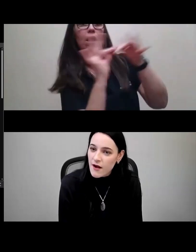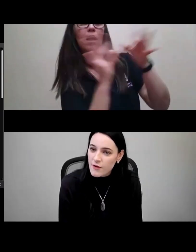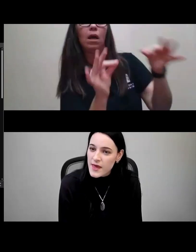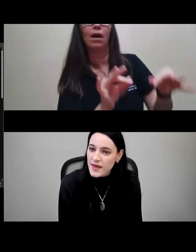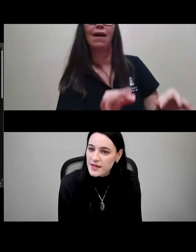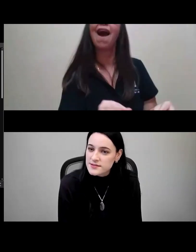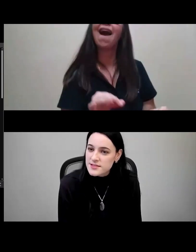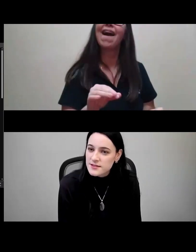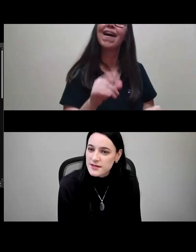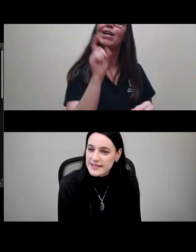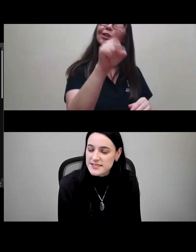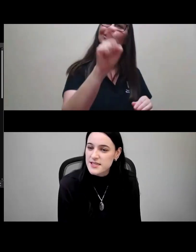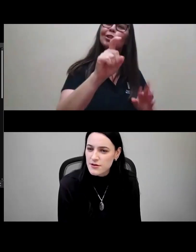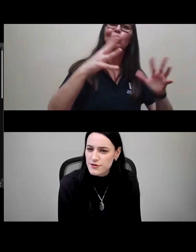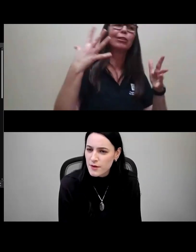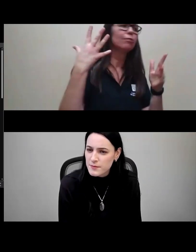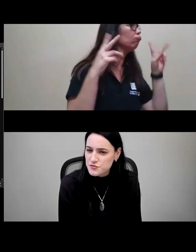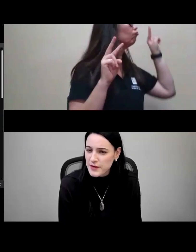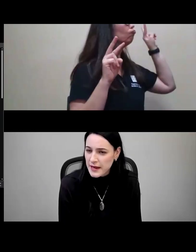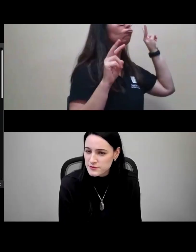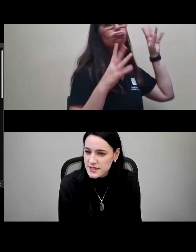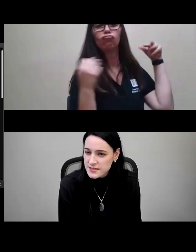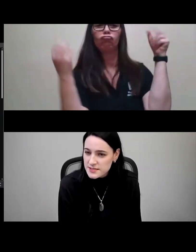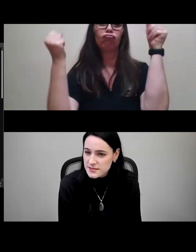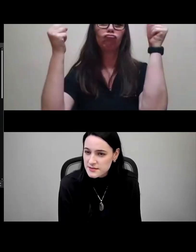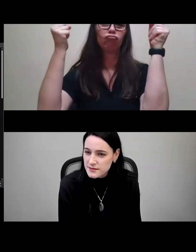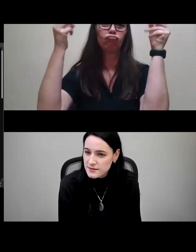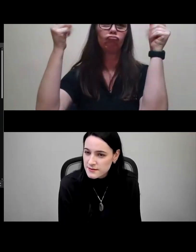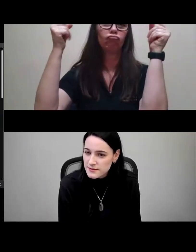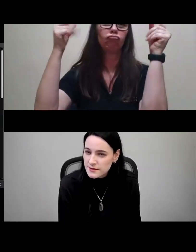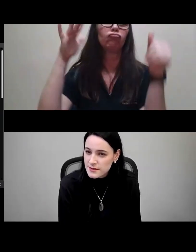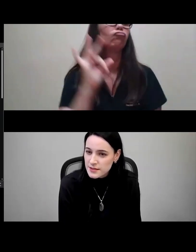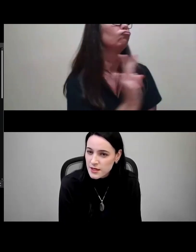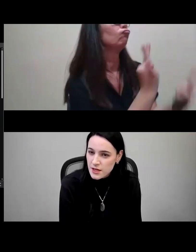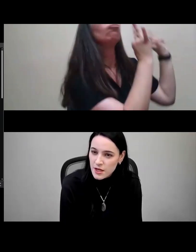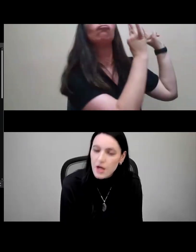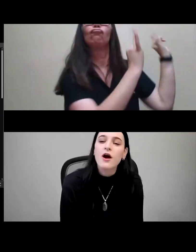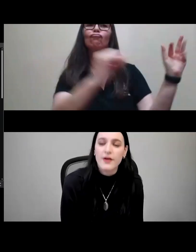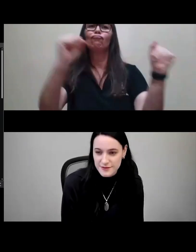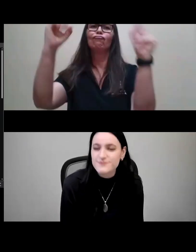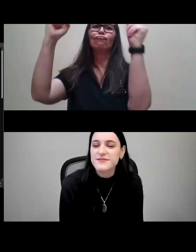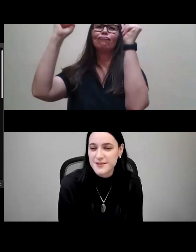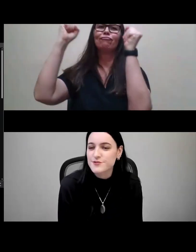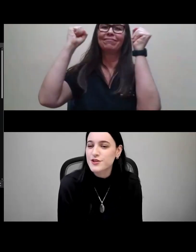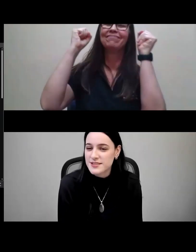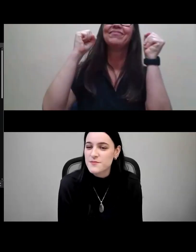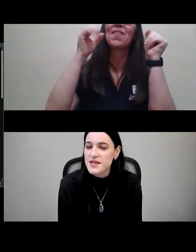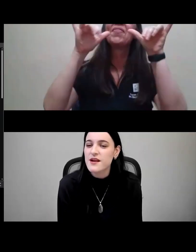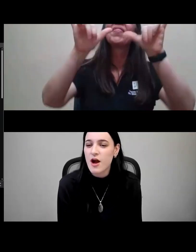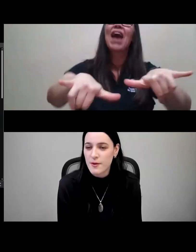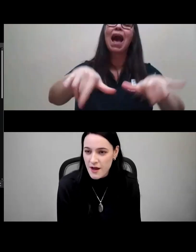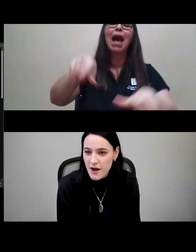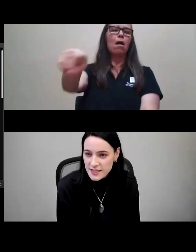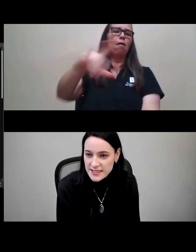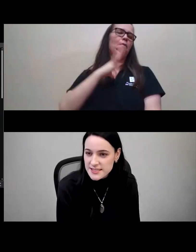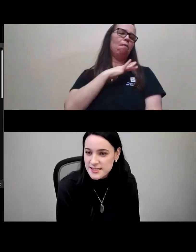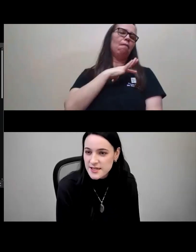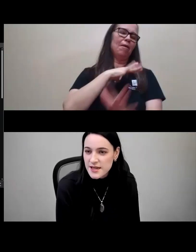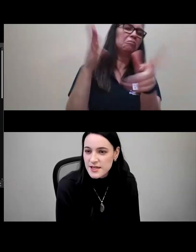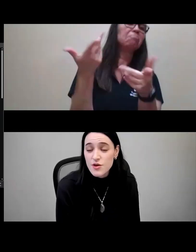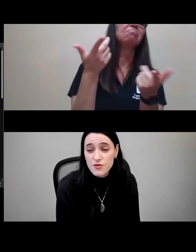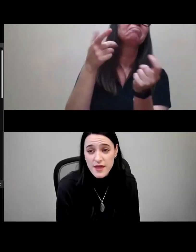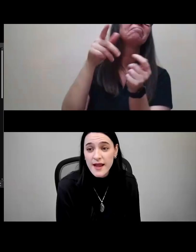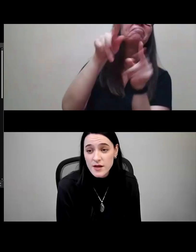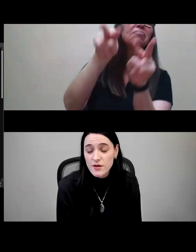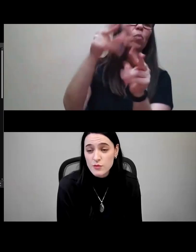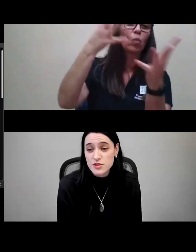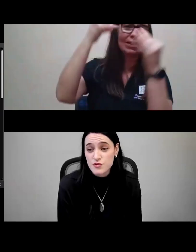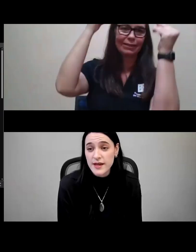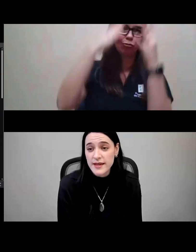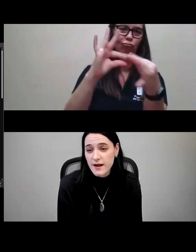at a comment and see other comments around us. Look at something and comment on it. So that was a